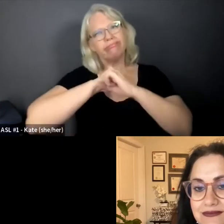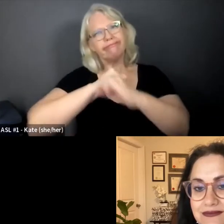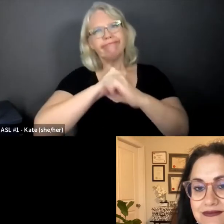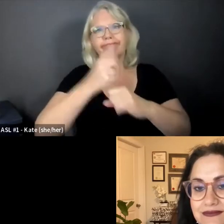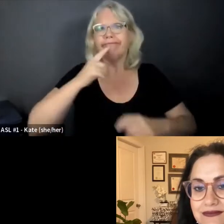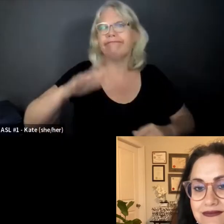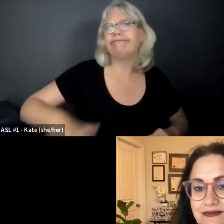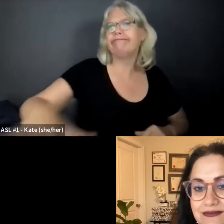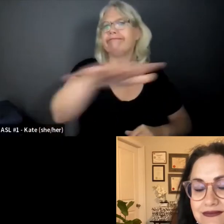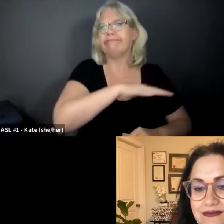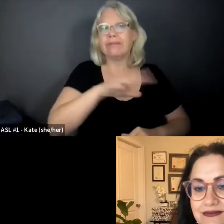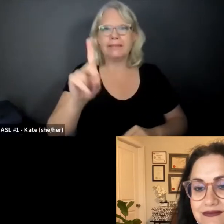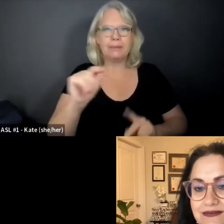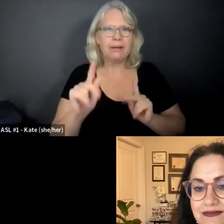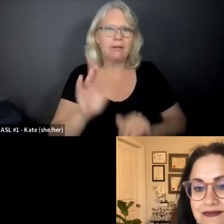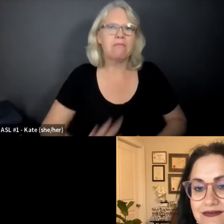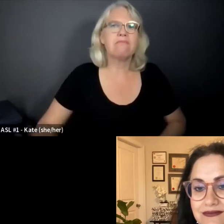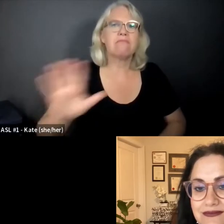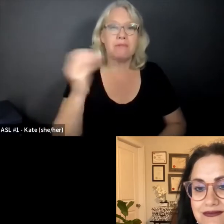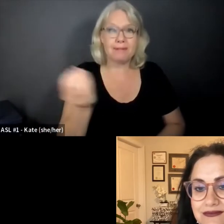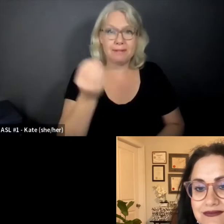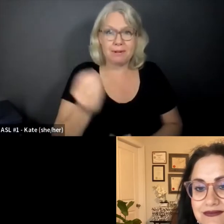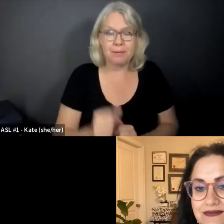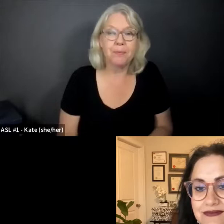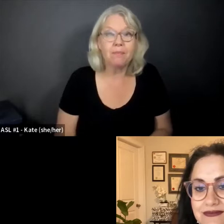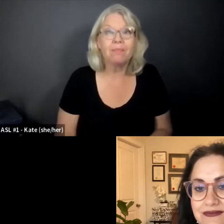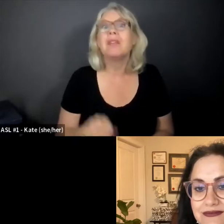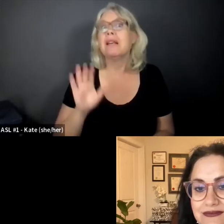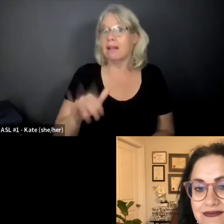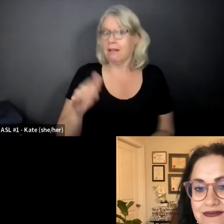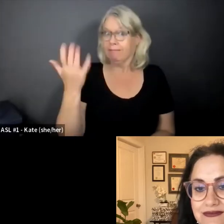THE DISABILITY RIGHTS MOVEMENT WAS AT A PARTICULAR JUNCTURE AT THIS TIME.